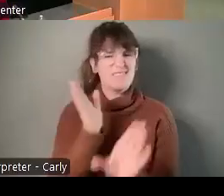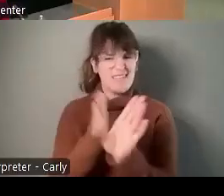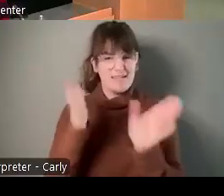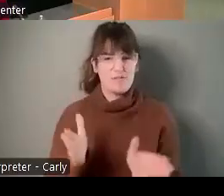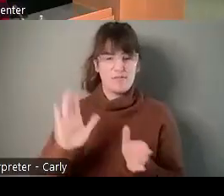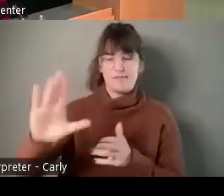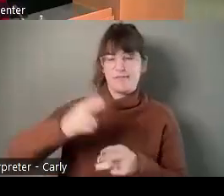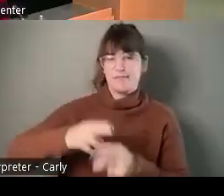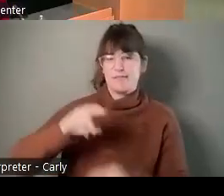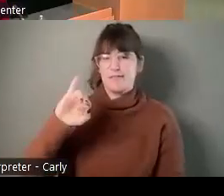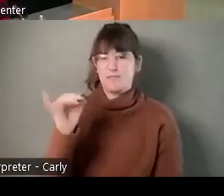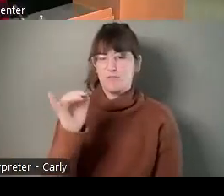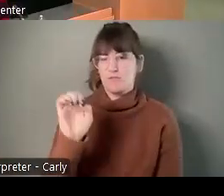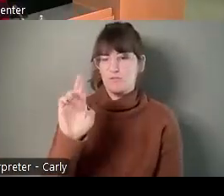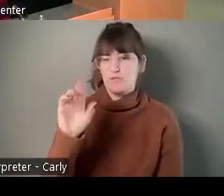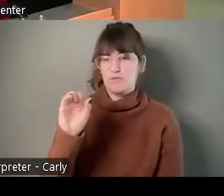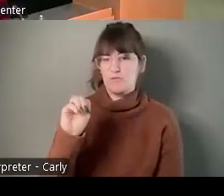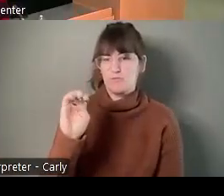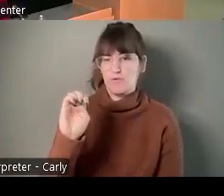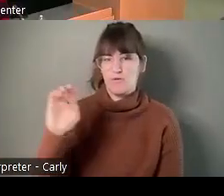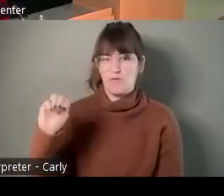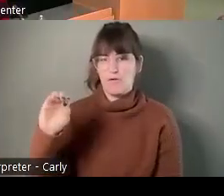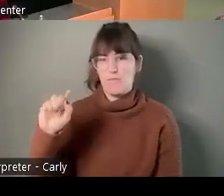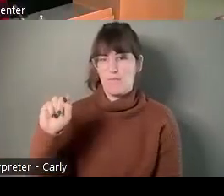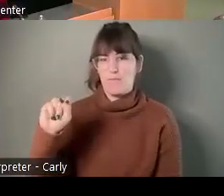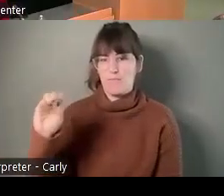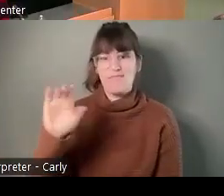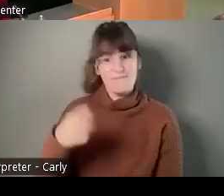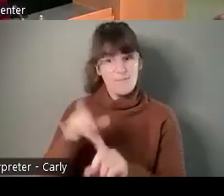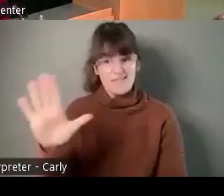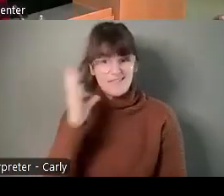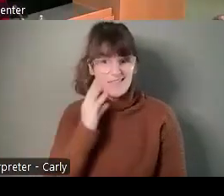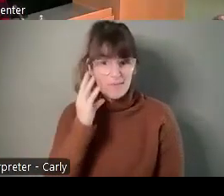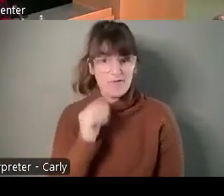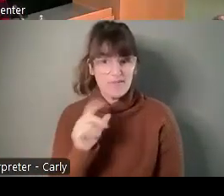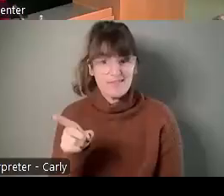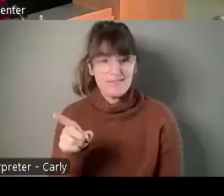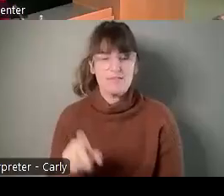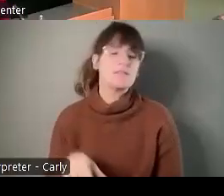Motto in the 70s. It was actually based off of his own lived experience. And so he was a World War II